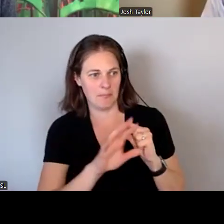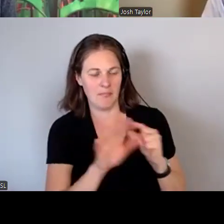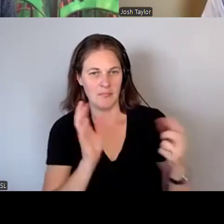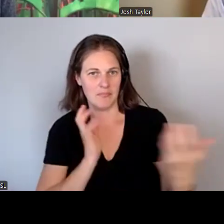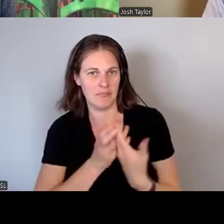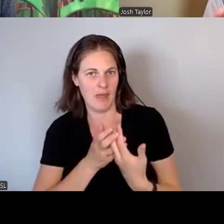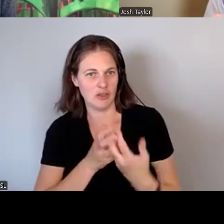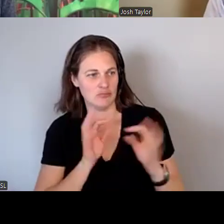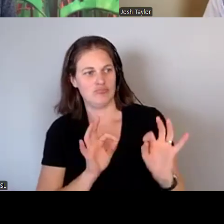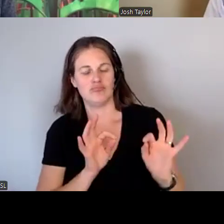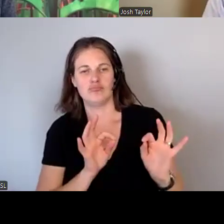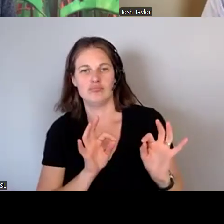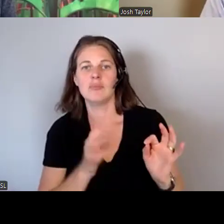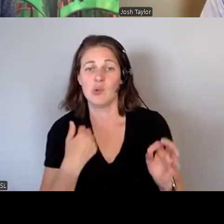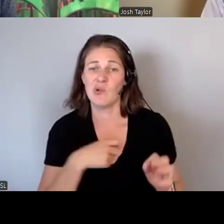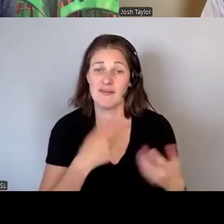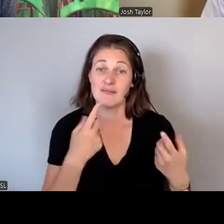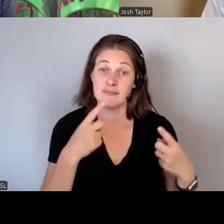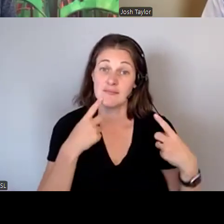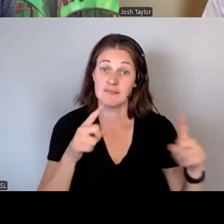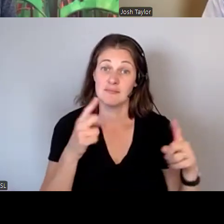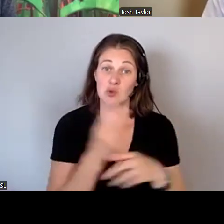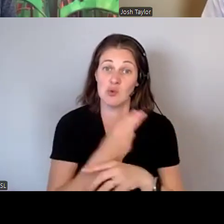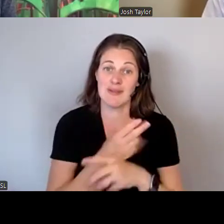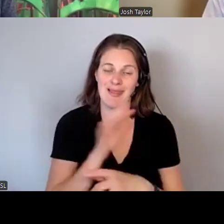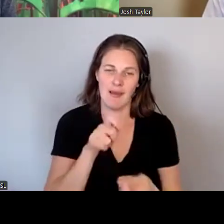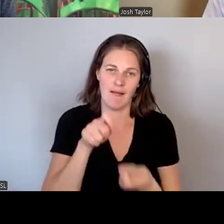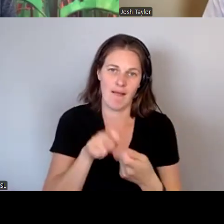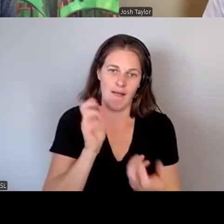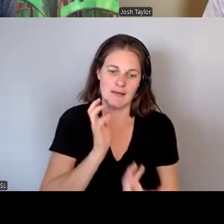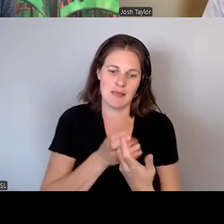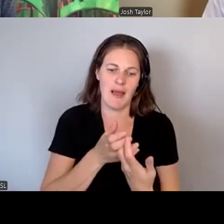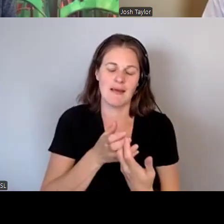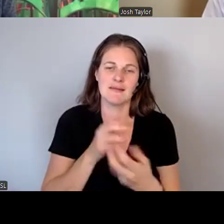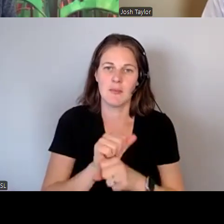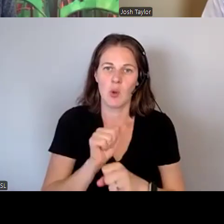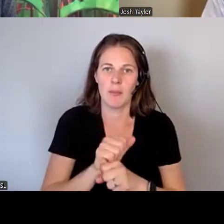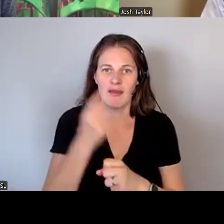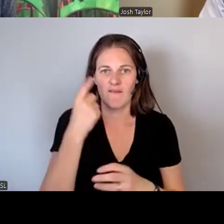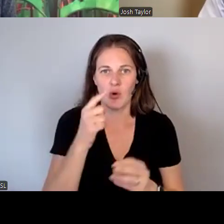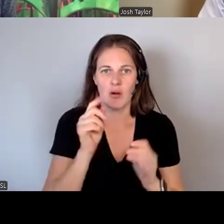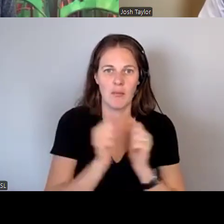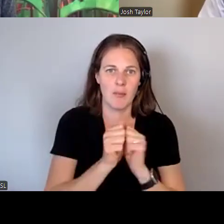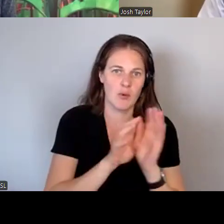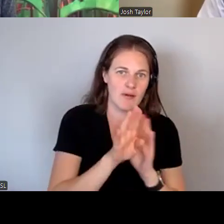And we've seen a lot of great success stories using customized employment for folks with intellectual and developmental disabilities.